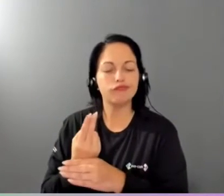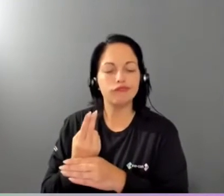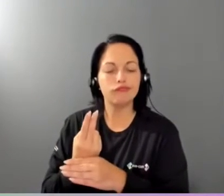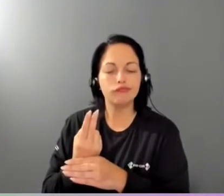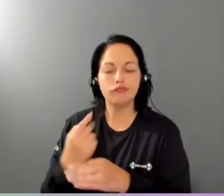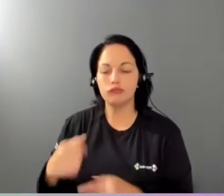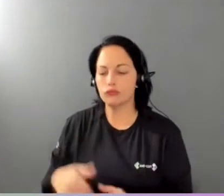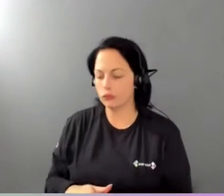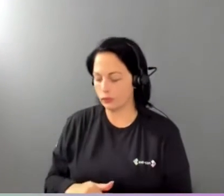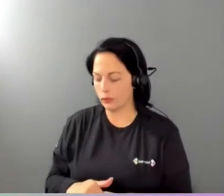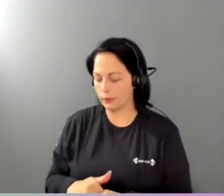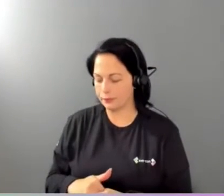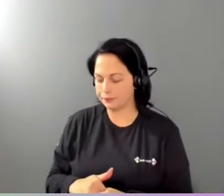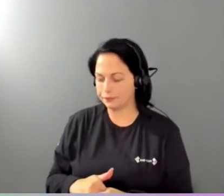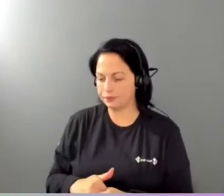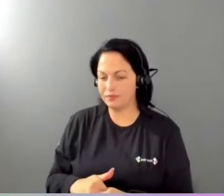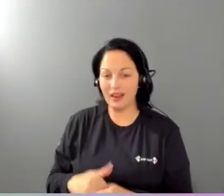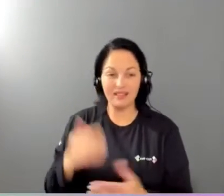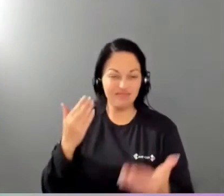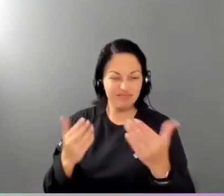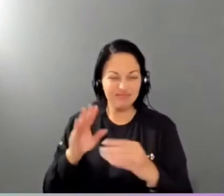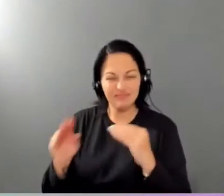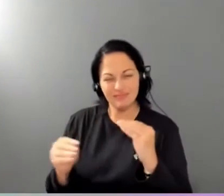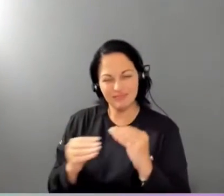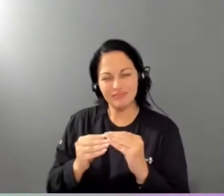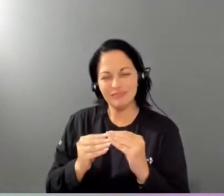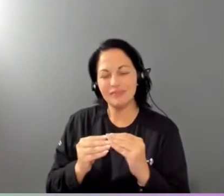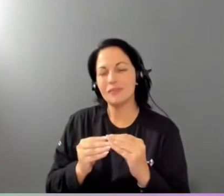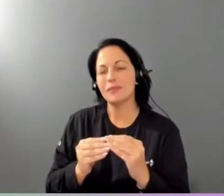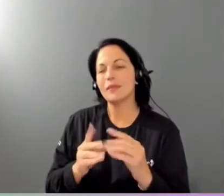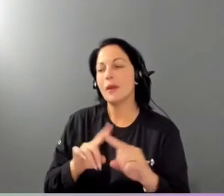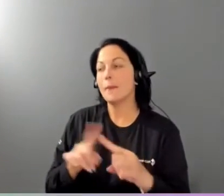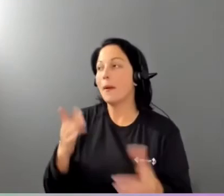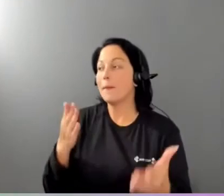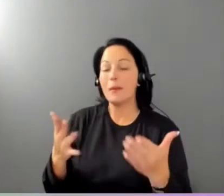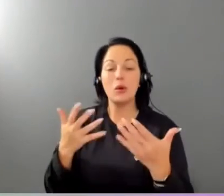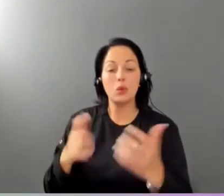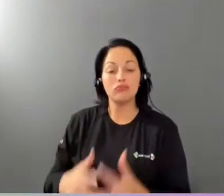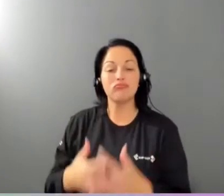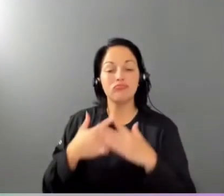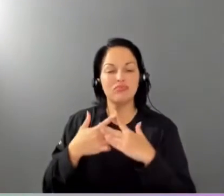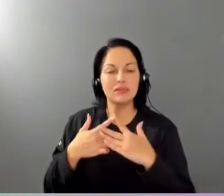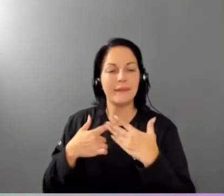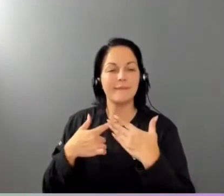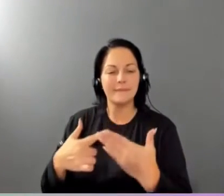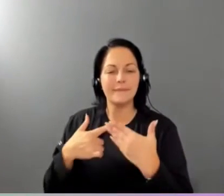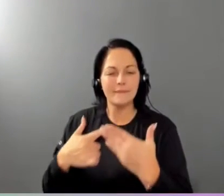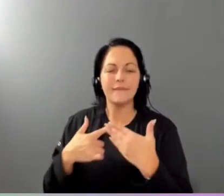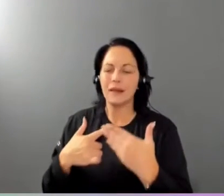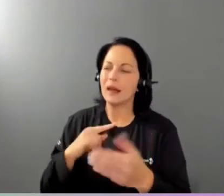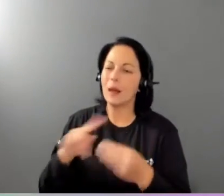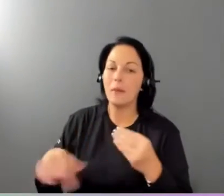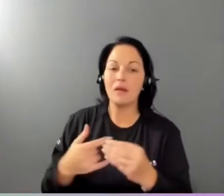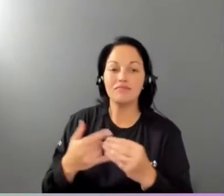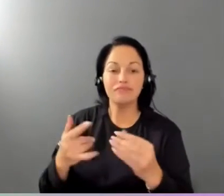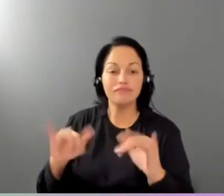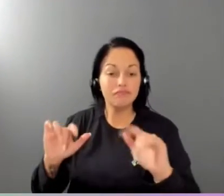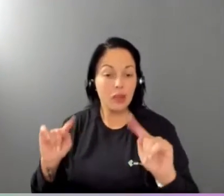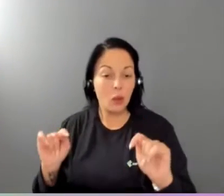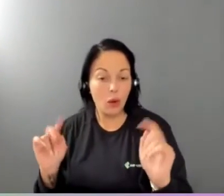Excellent your Mac [JAMES] Lots of reasons for why we would want to use these. I think there's probably a lot